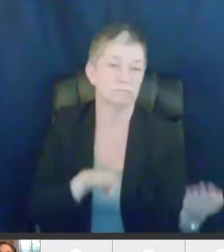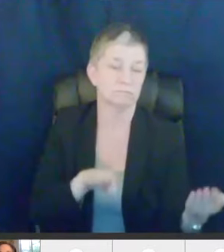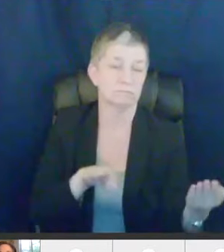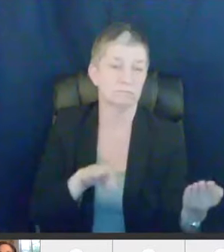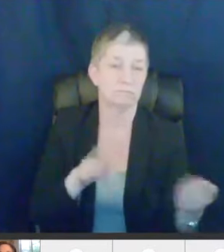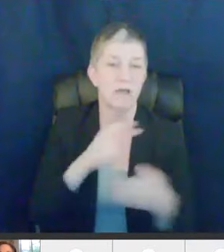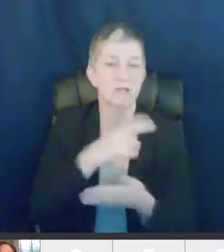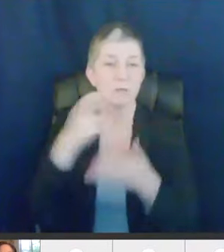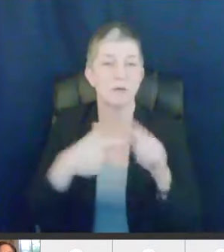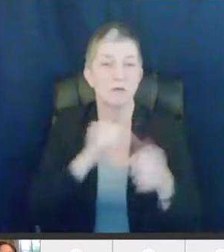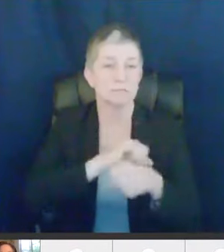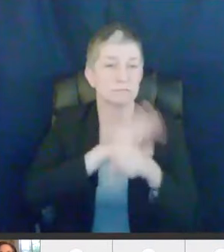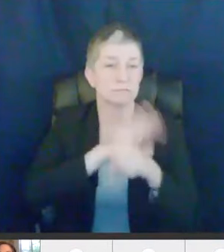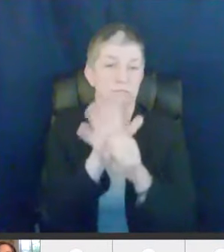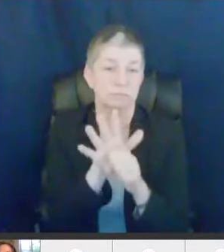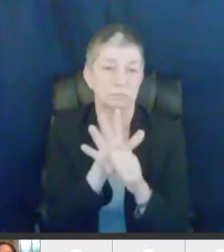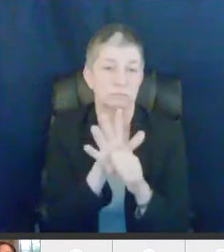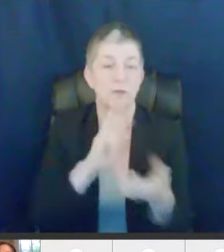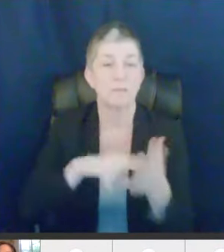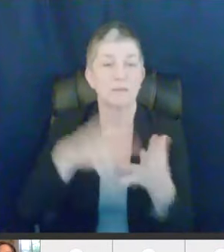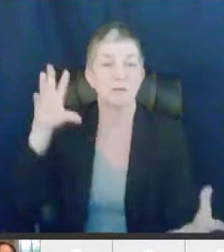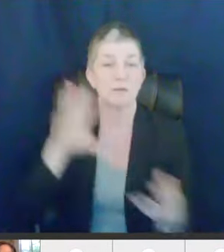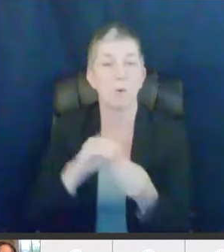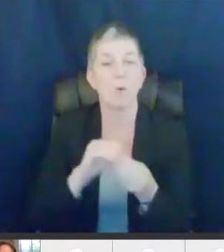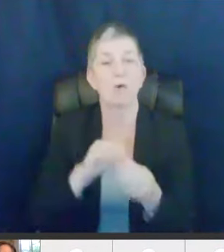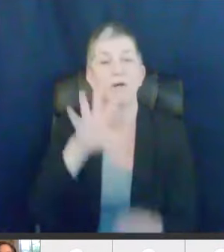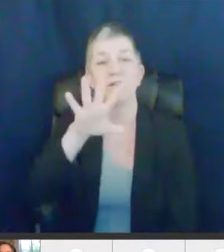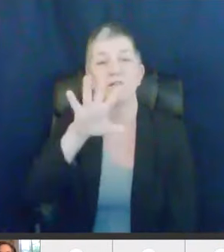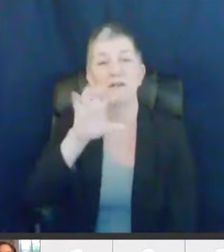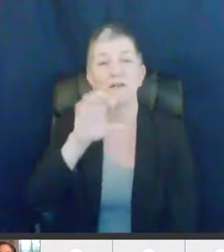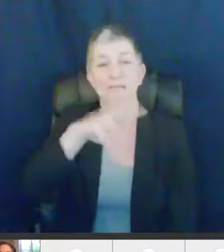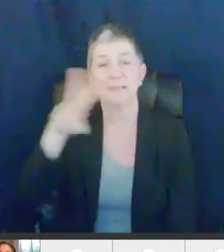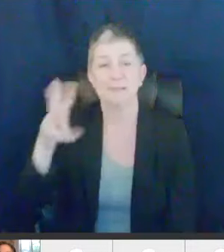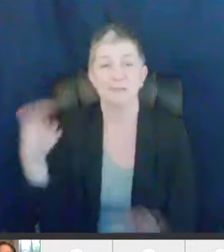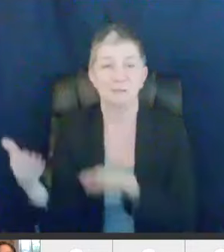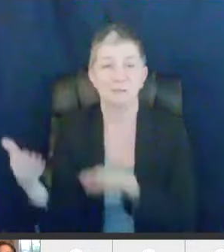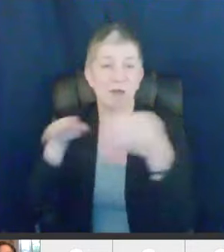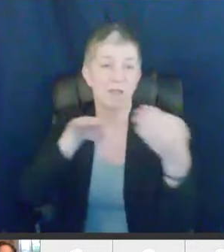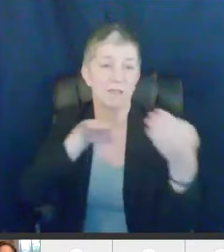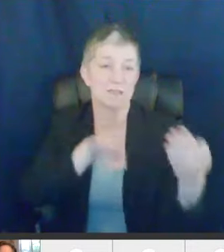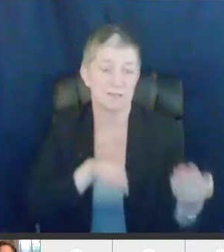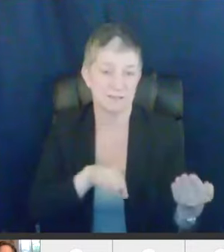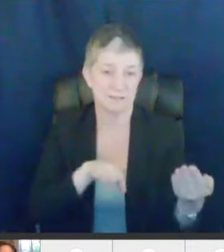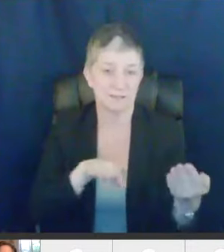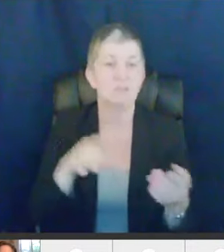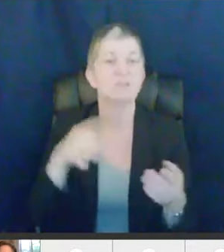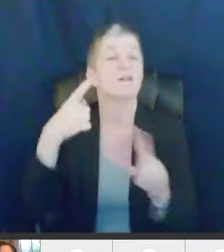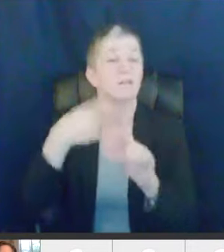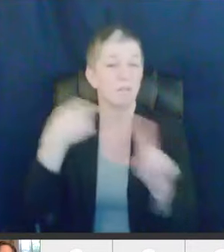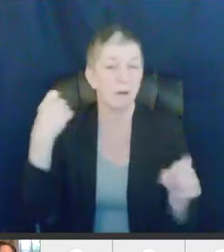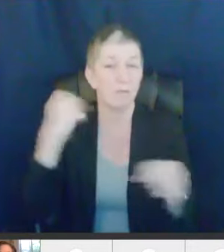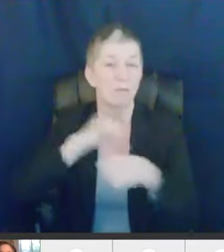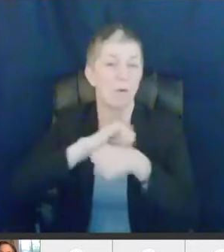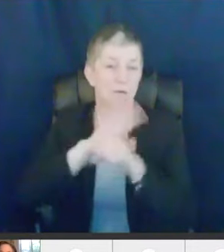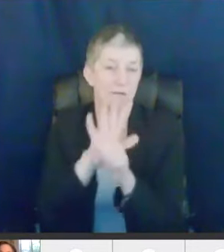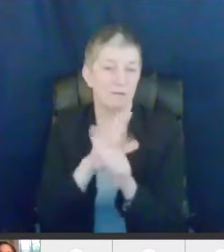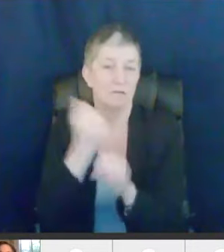brings us to 566 deaths confirmed positive from covid19 five of these